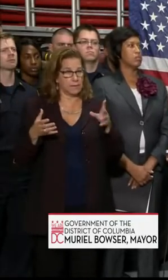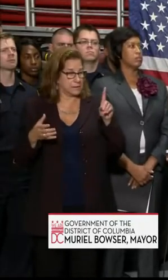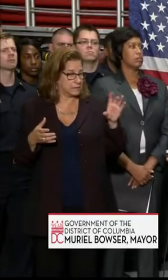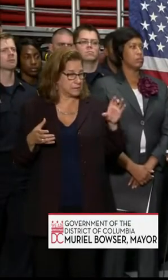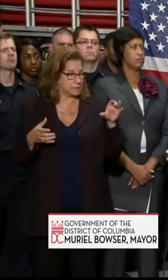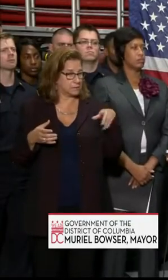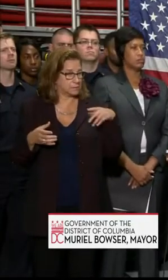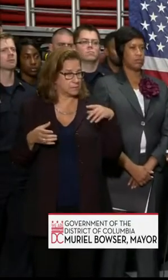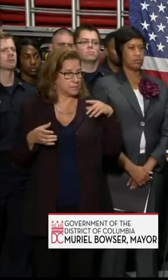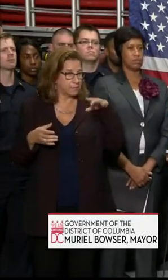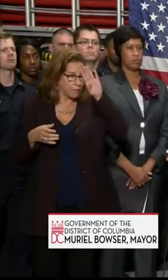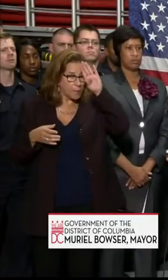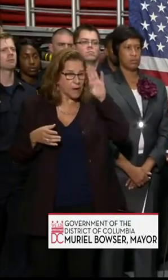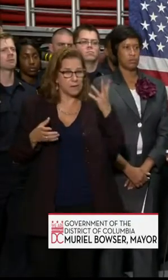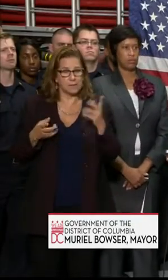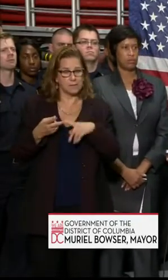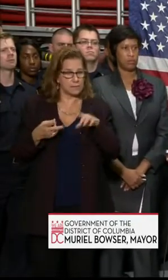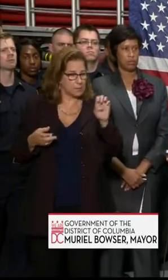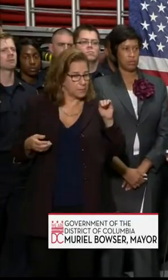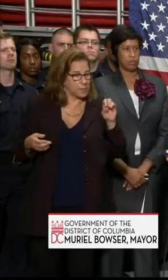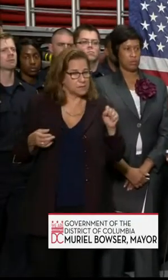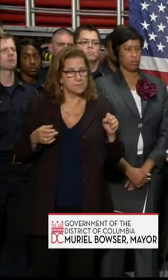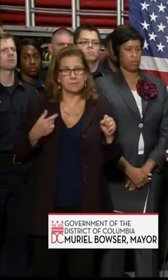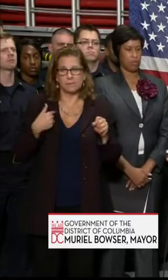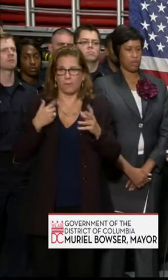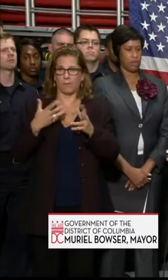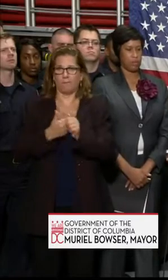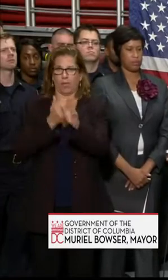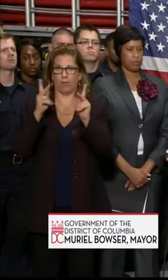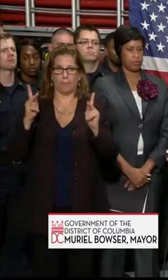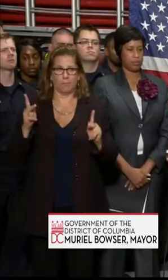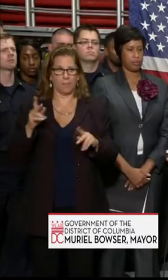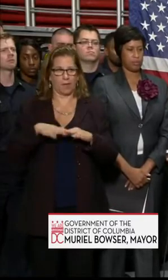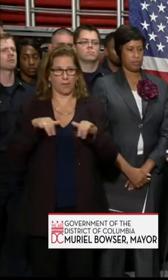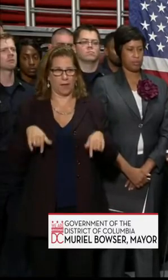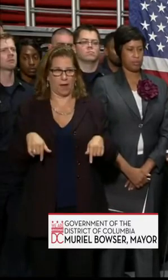HAVE FOLLOW OWED IN THOSE FOOT STEPS AND AS WE CONTINUE TO SAY,